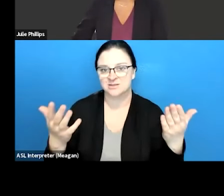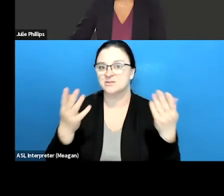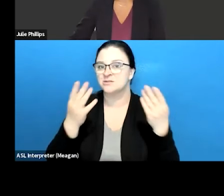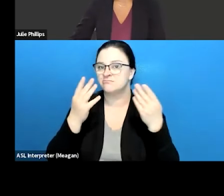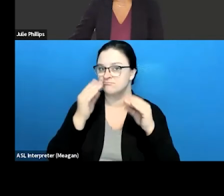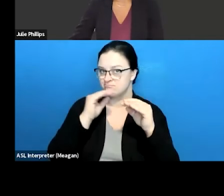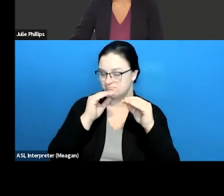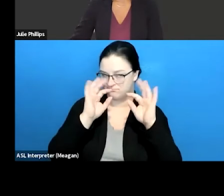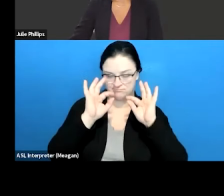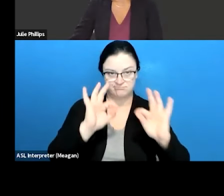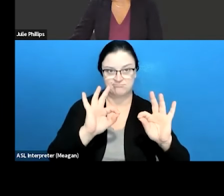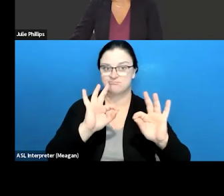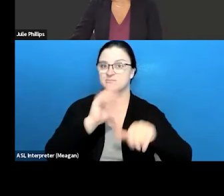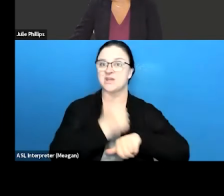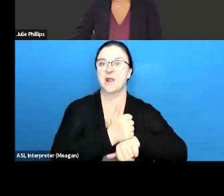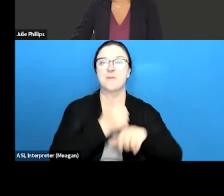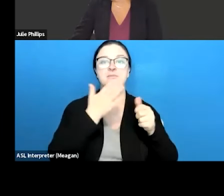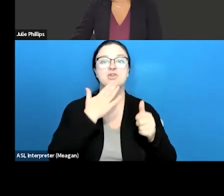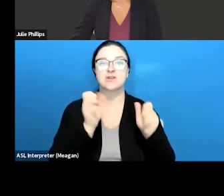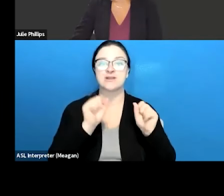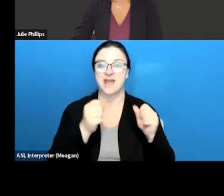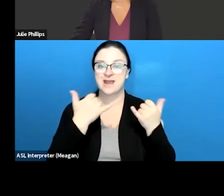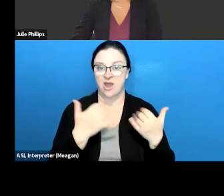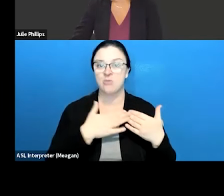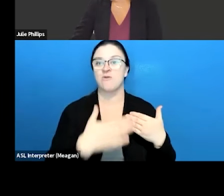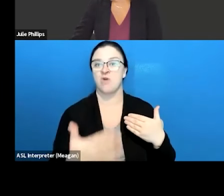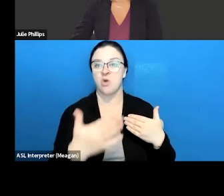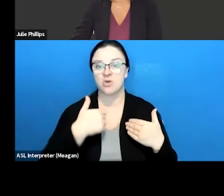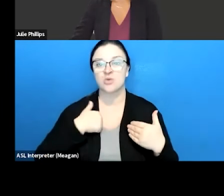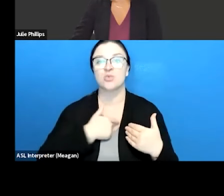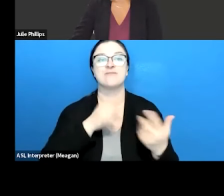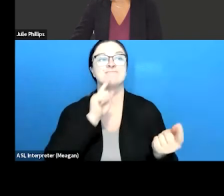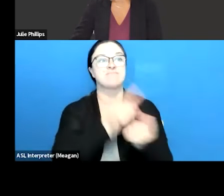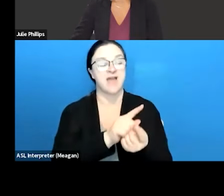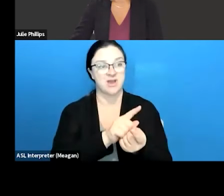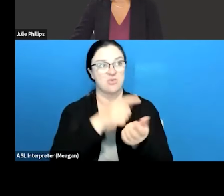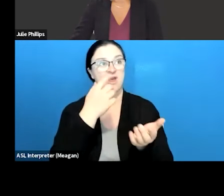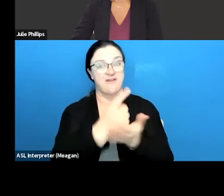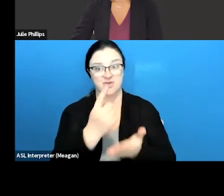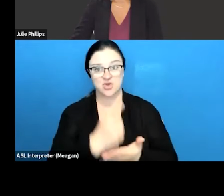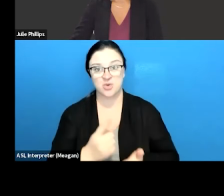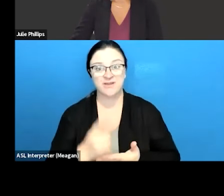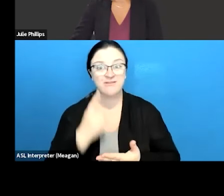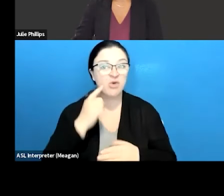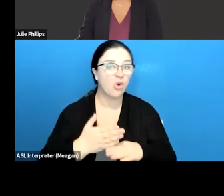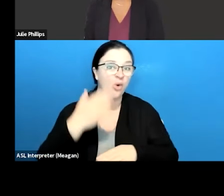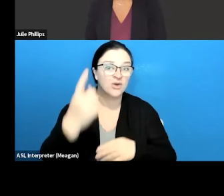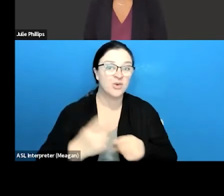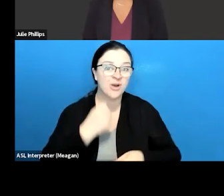so that we could move forward. We've met weekly for over a year now, just discussing different things,